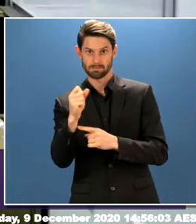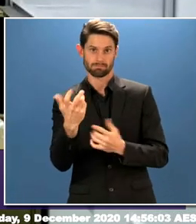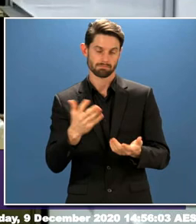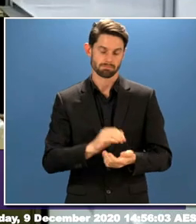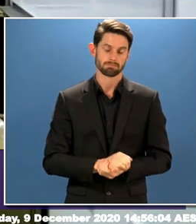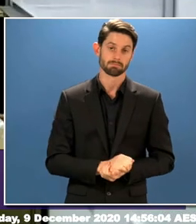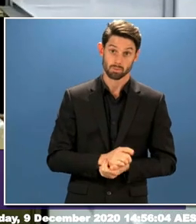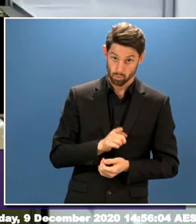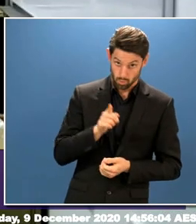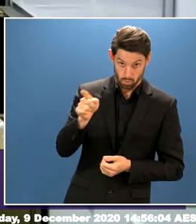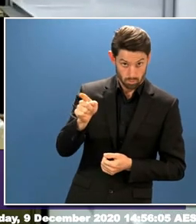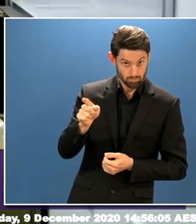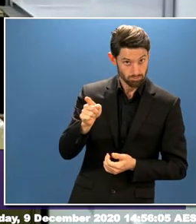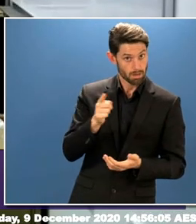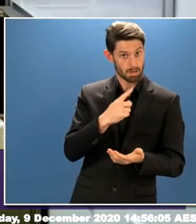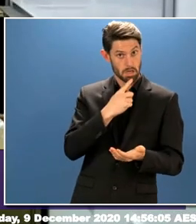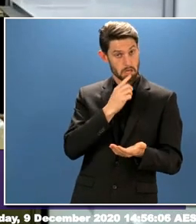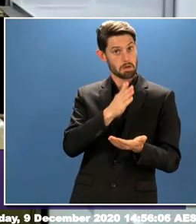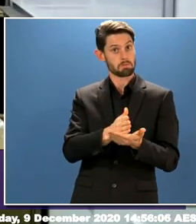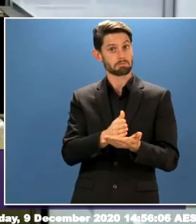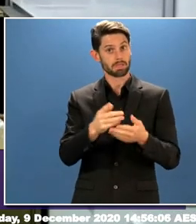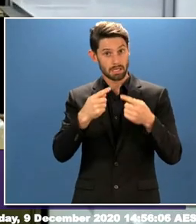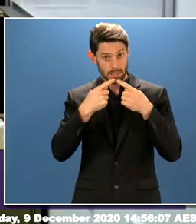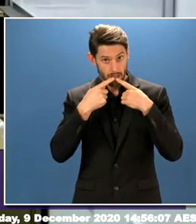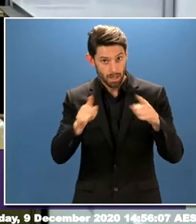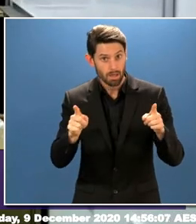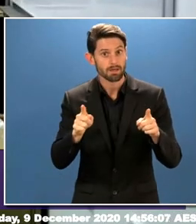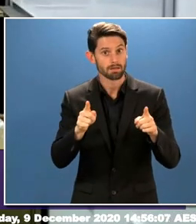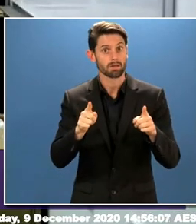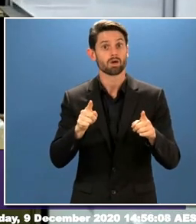Do you solemnly and sincerely declare and affirm that the evidence